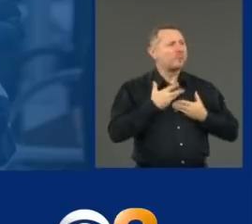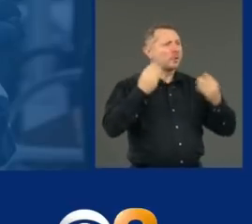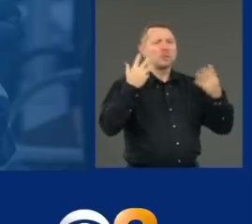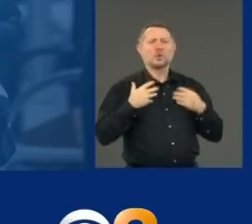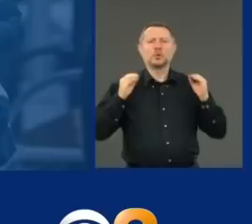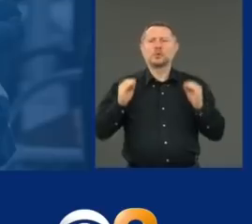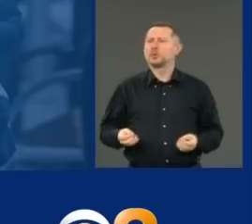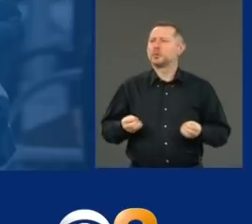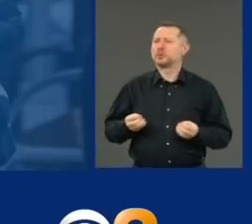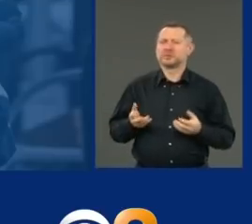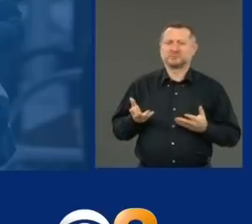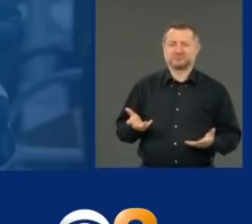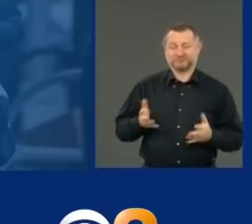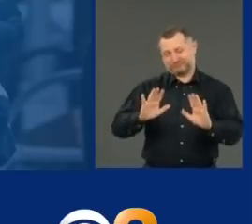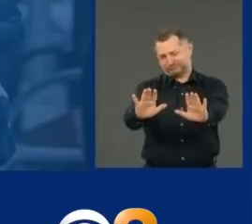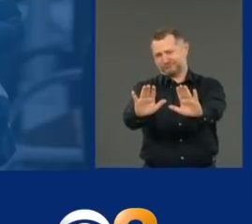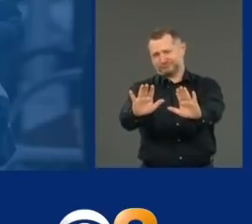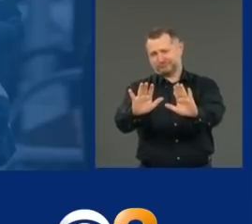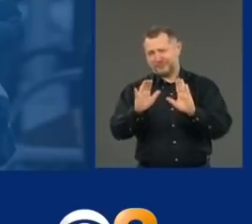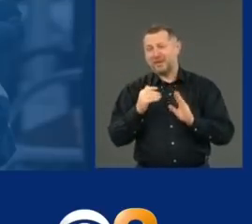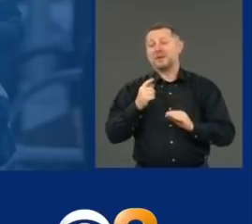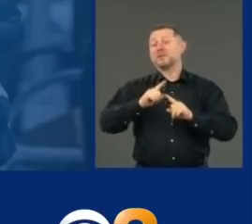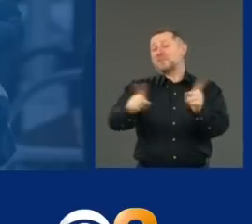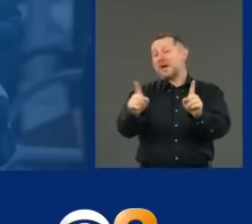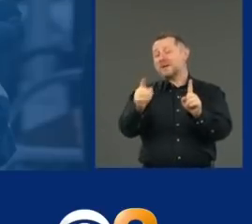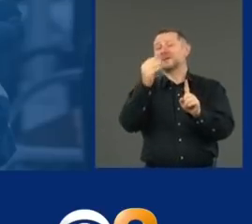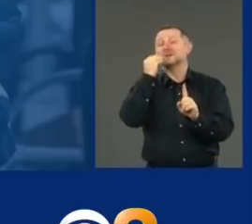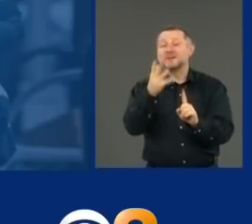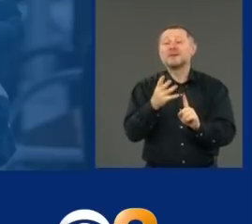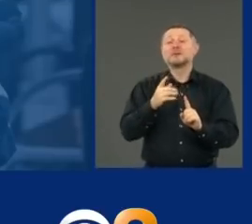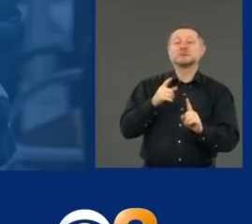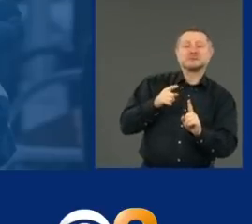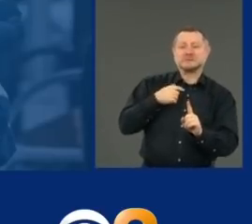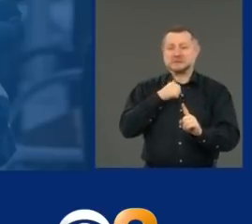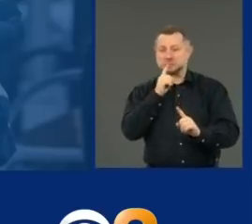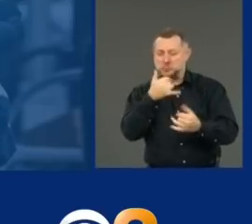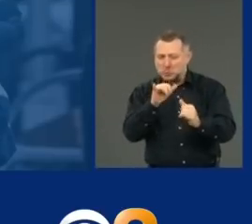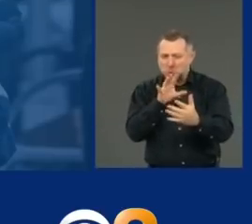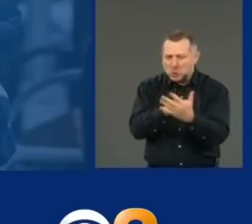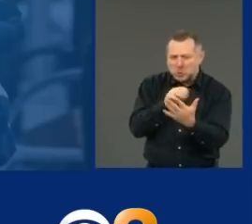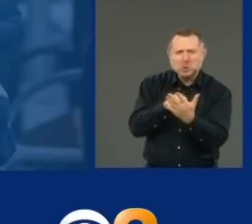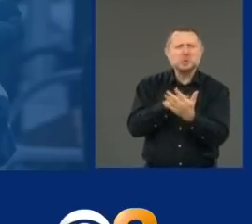YORK NUMBER WAS SO HIGH. WE DO NOT HAVE THE FACTS. WE WERE NOT INFORMED.